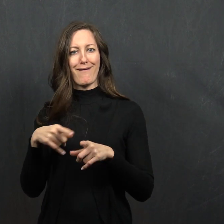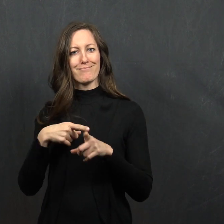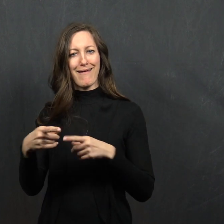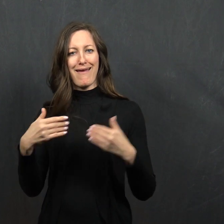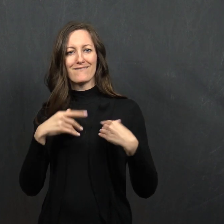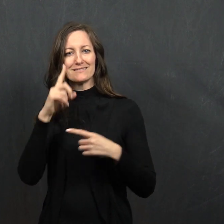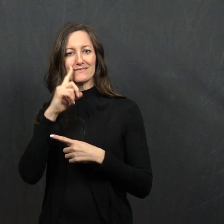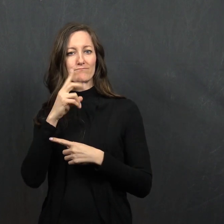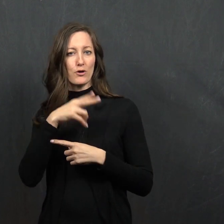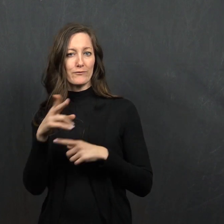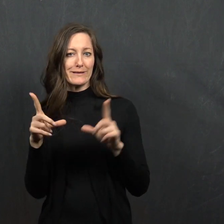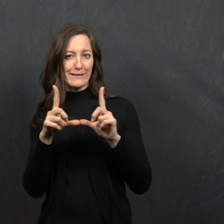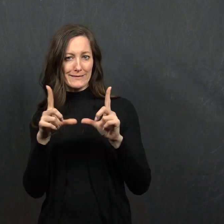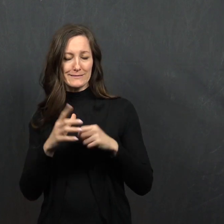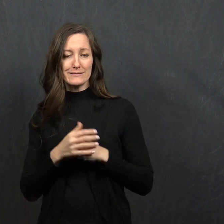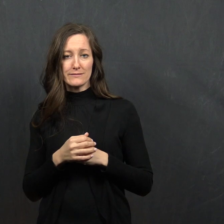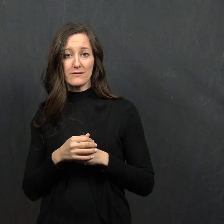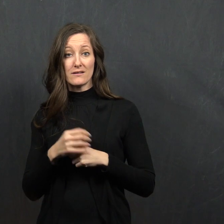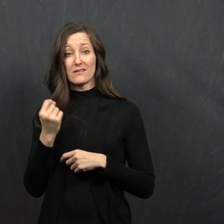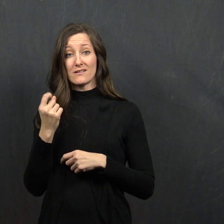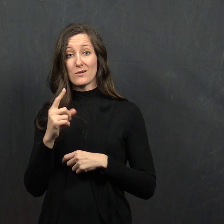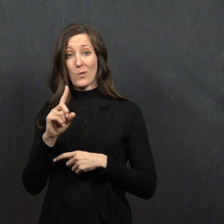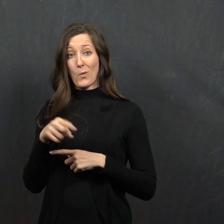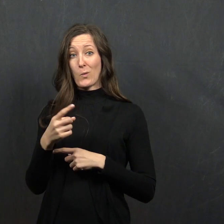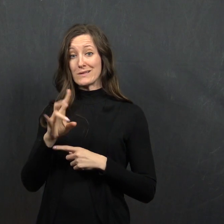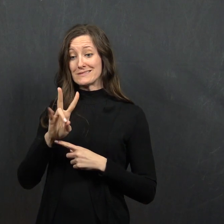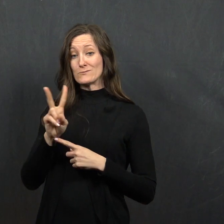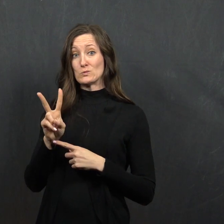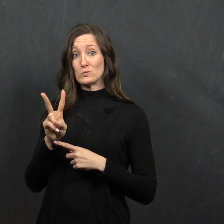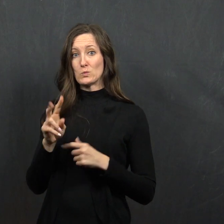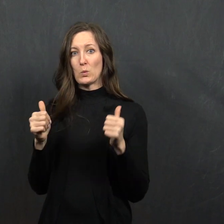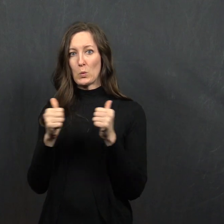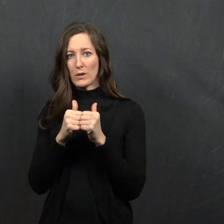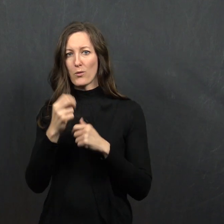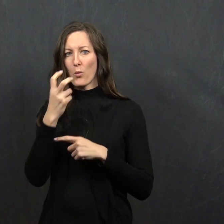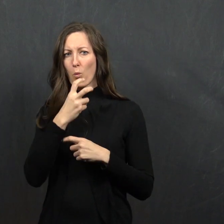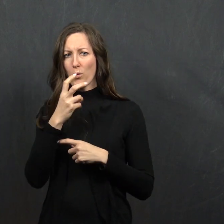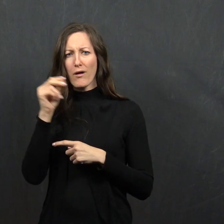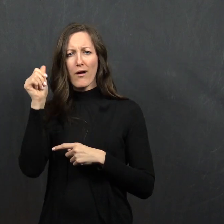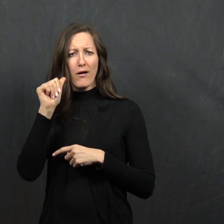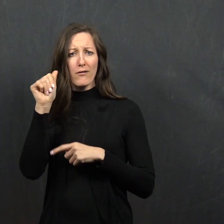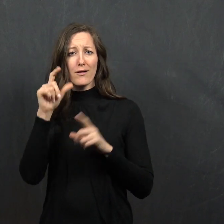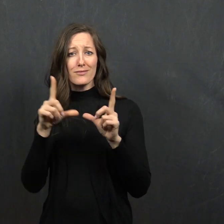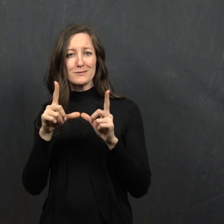who have a DHH license, and 72 with an Oral/Aural license,